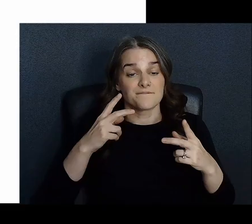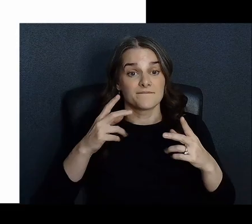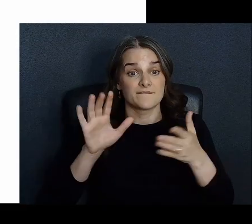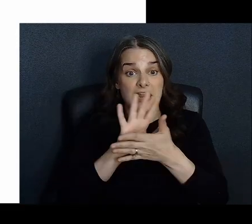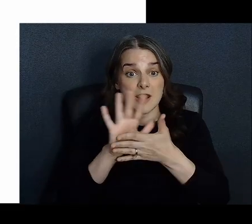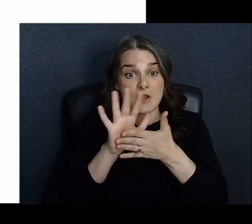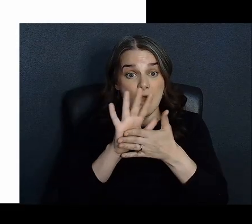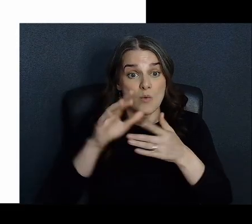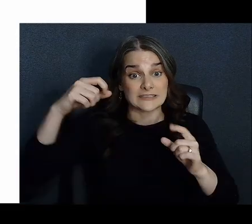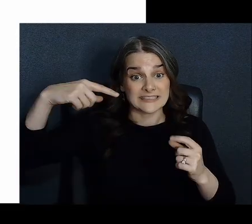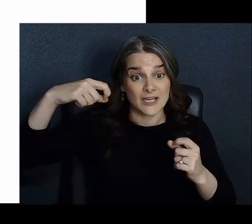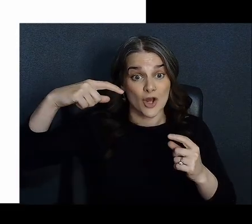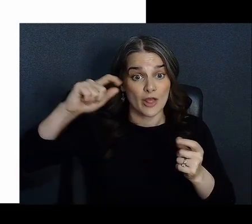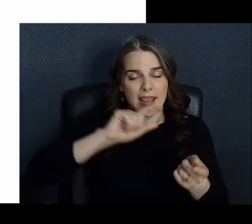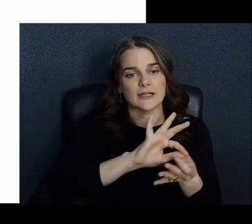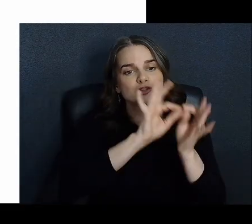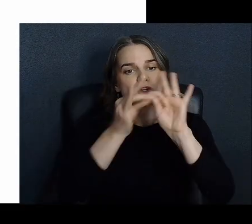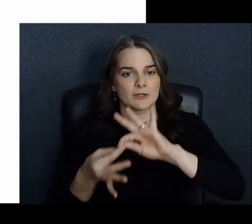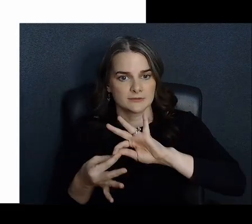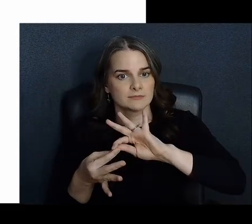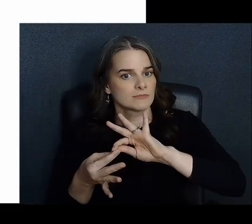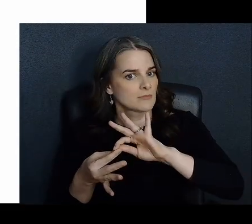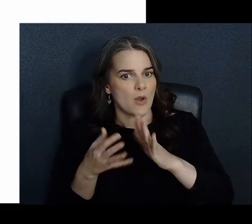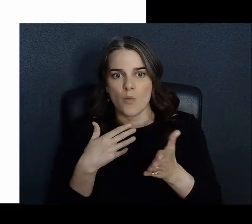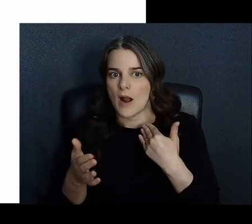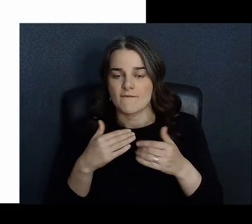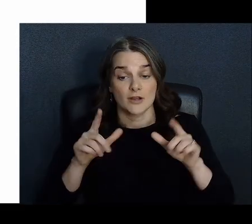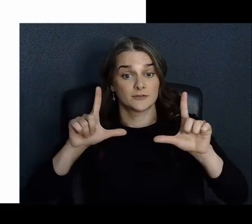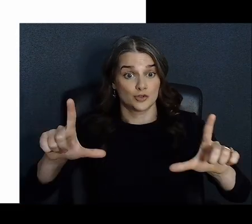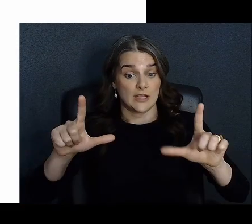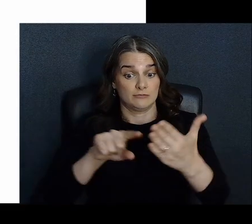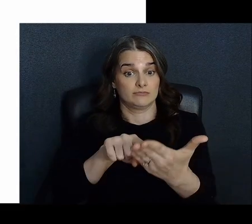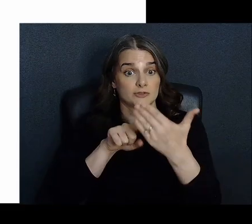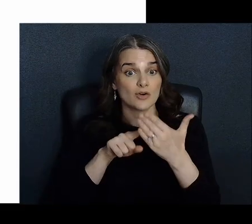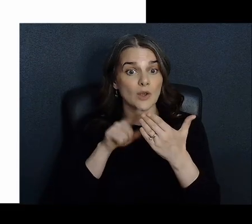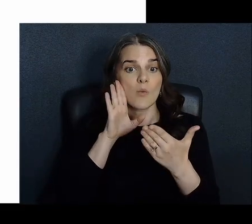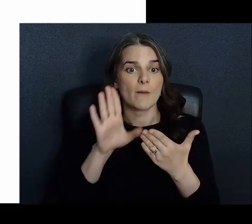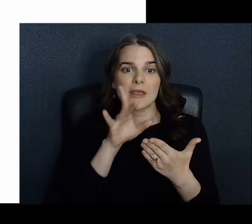on the screen will then be verbalized. It also reads the things in the background.